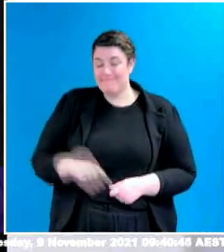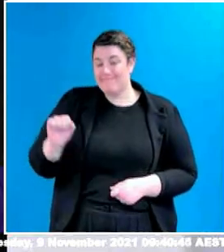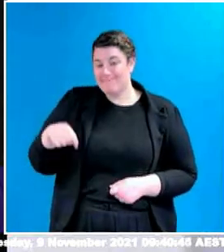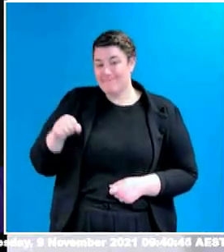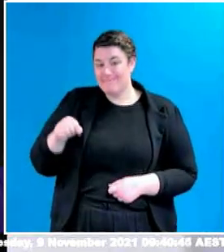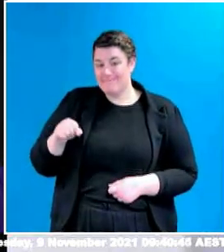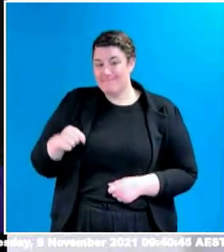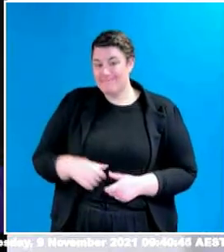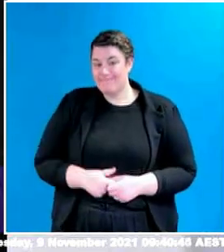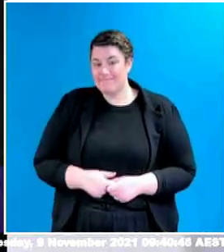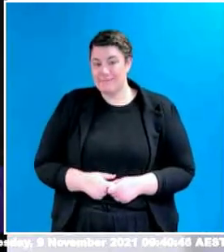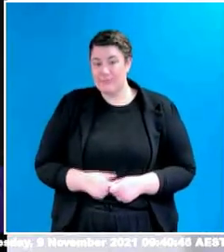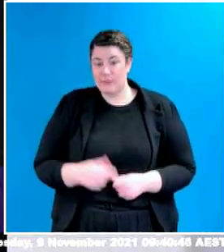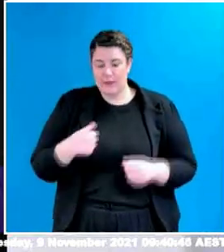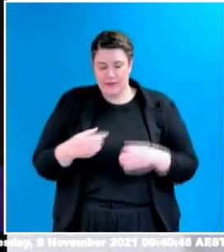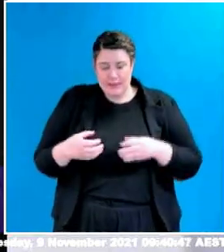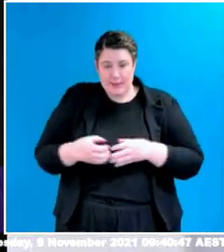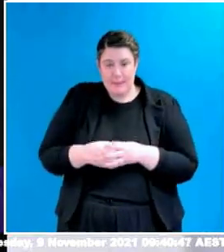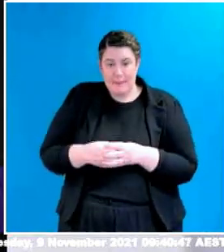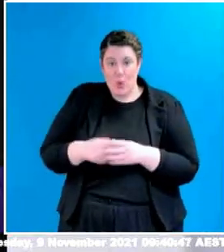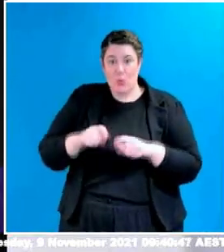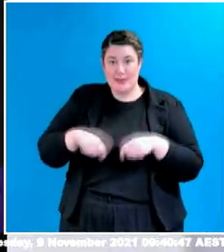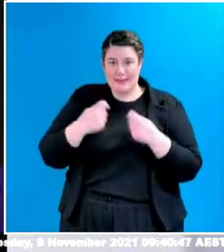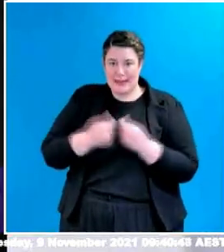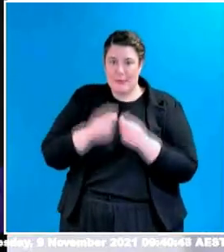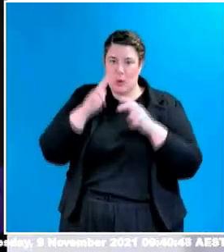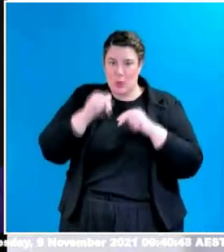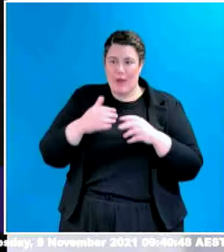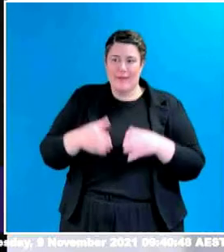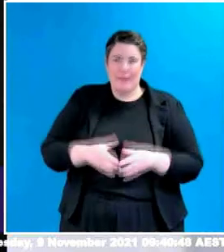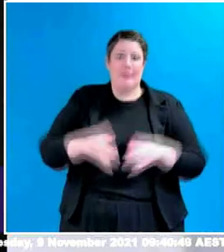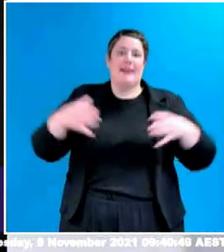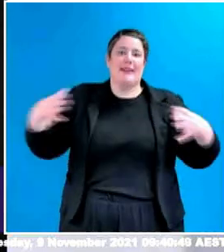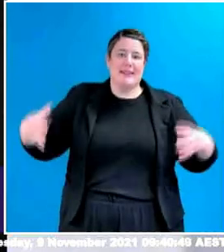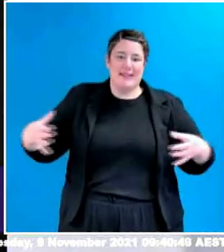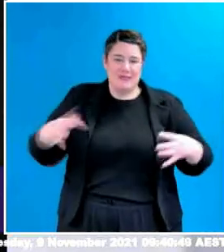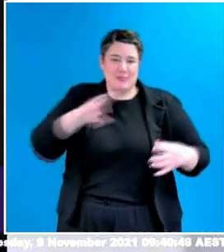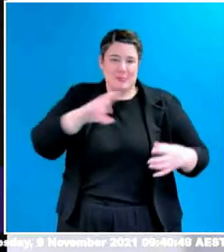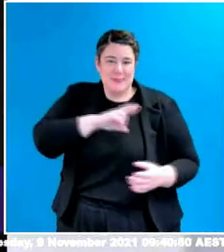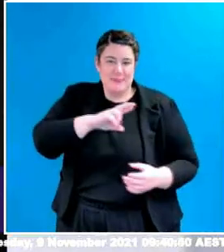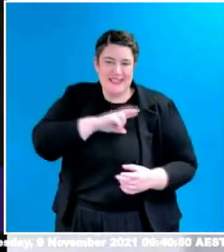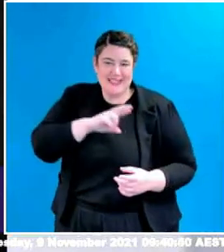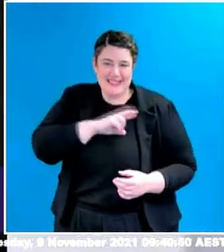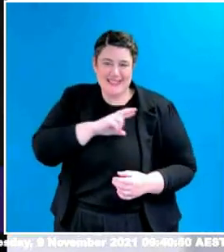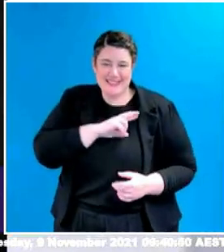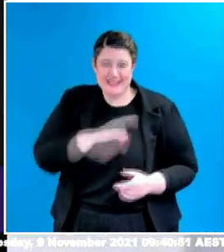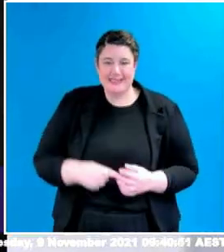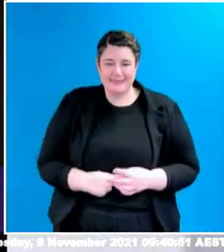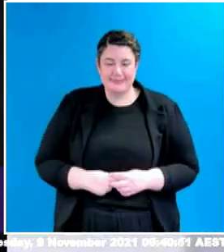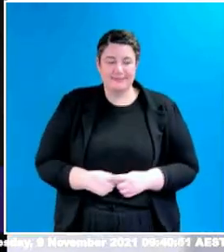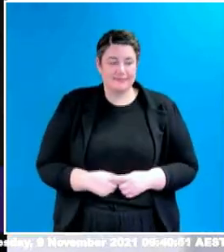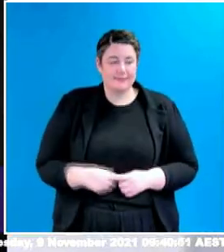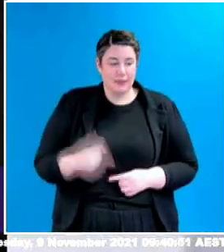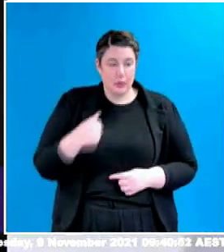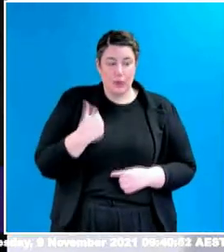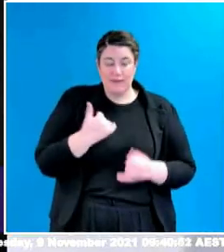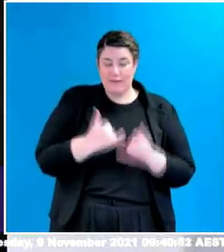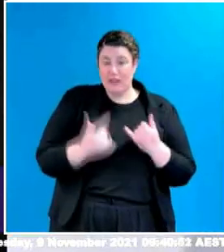I have a small team with a big jurisdiction. I think, as I have outlined, we are fortunate to have expanded that